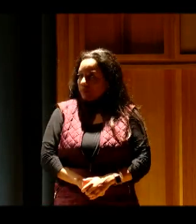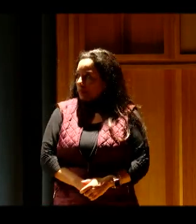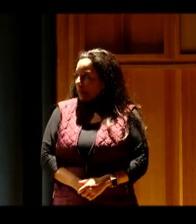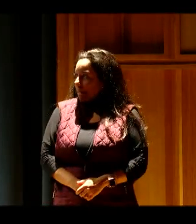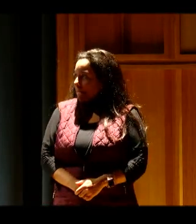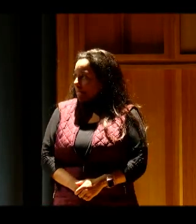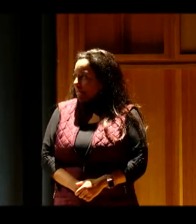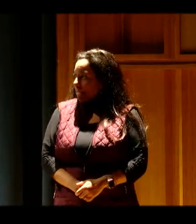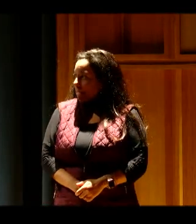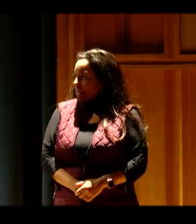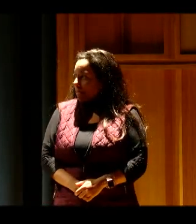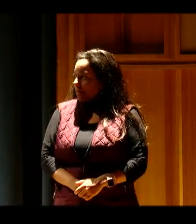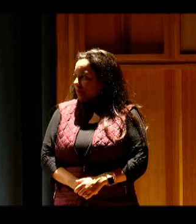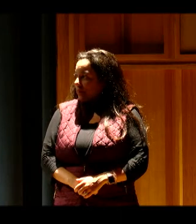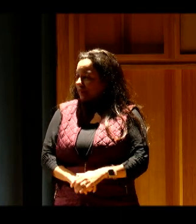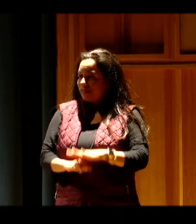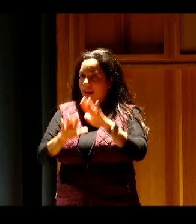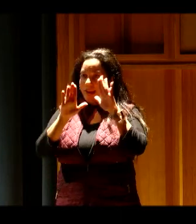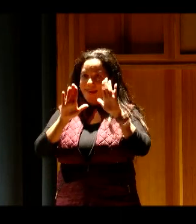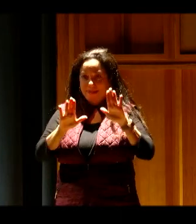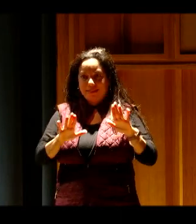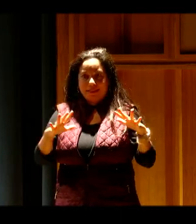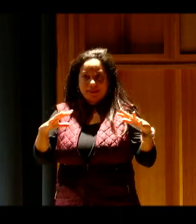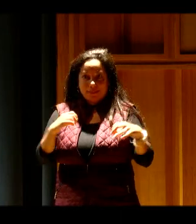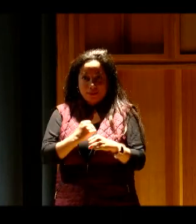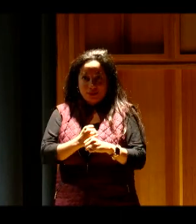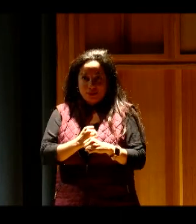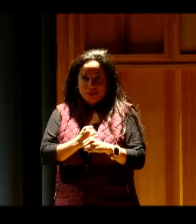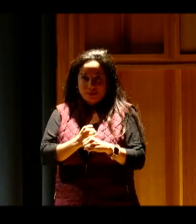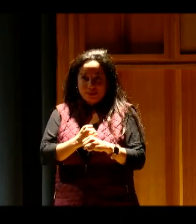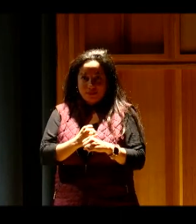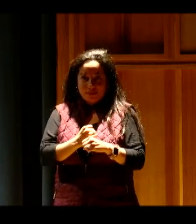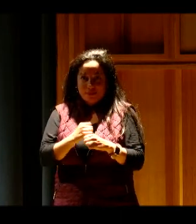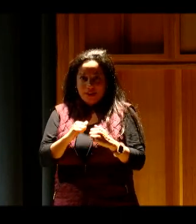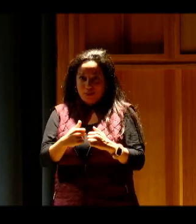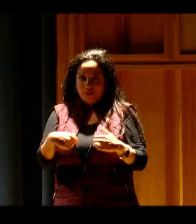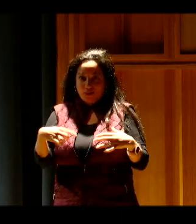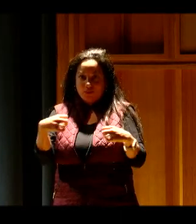What an excellent summation and way to close out our program.